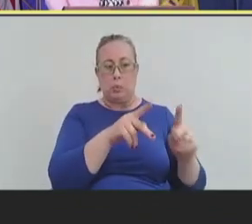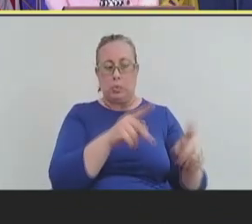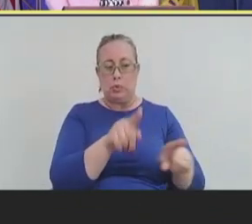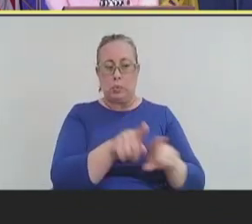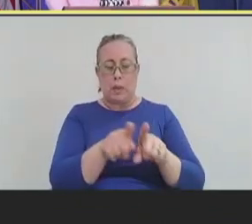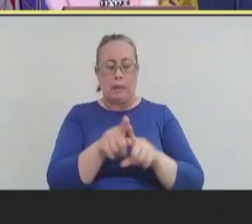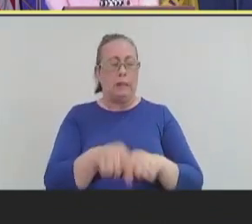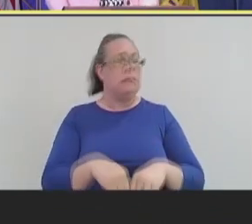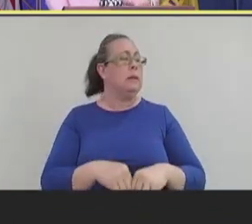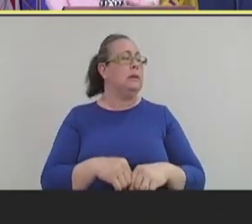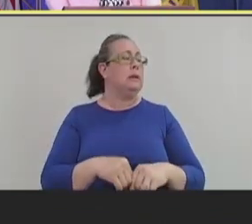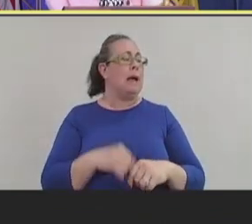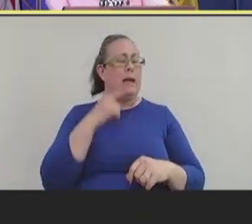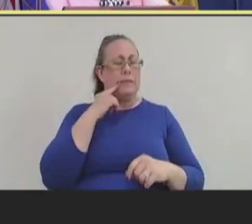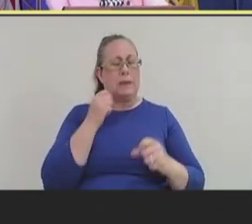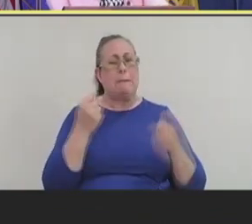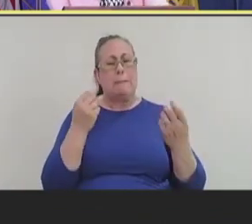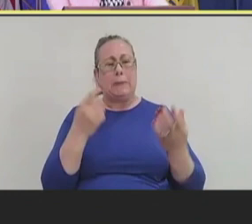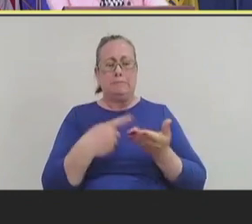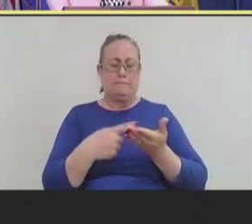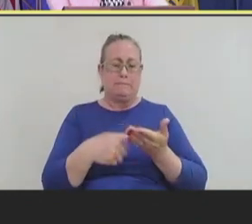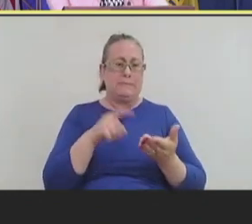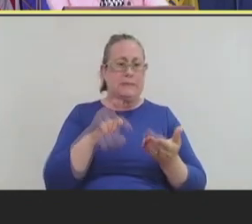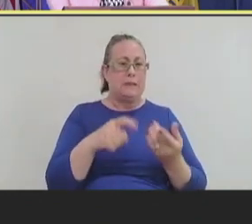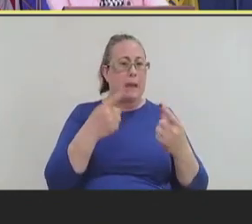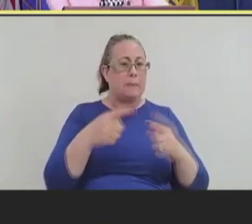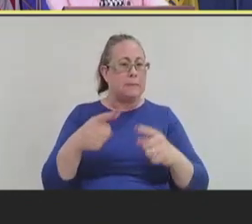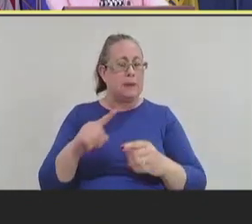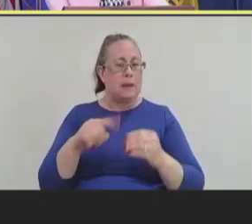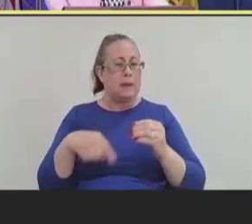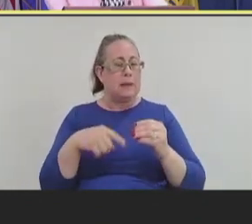specific topics and really identify concretely where we want to go. But